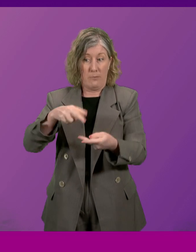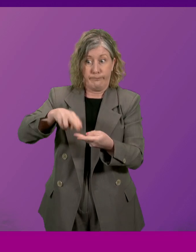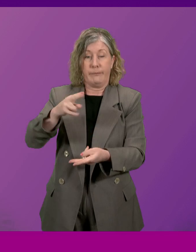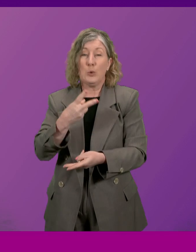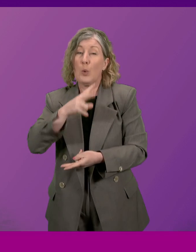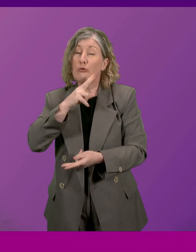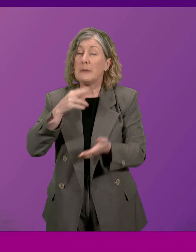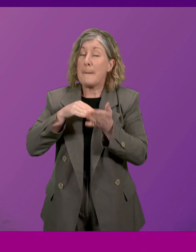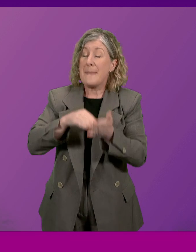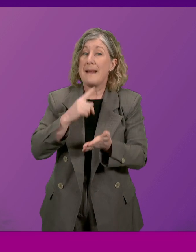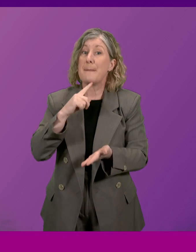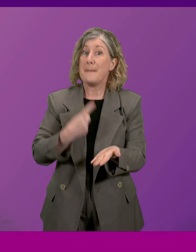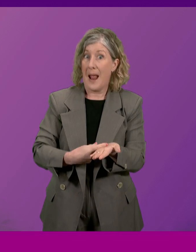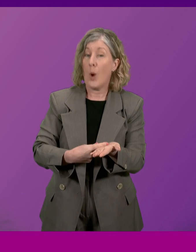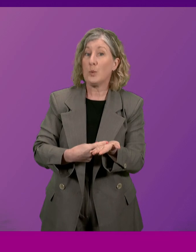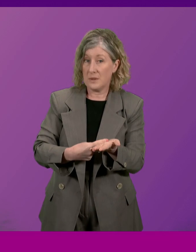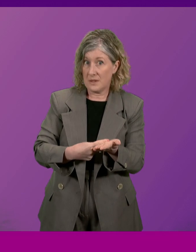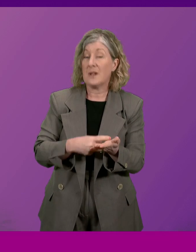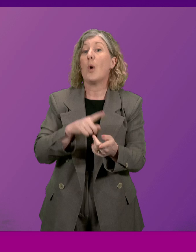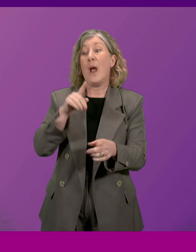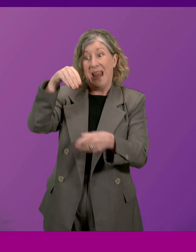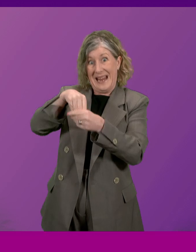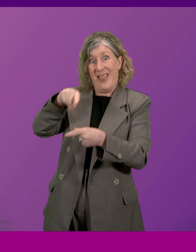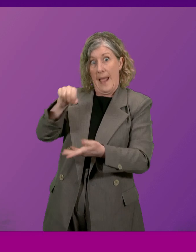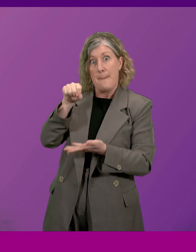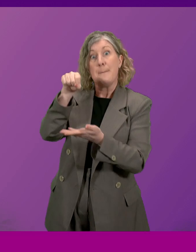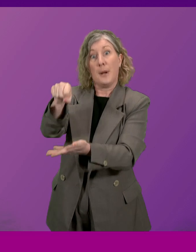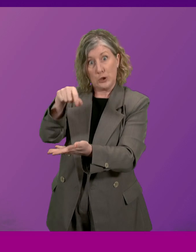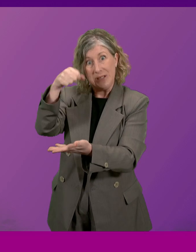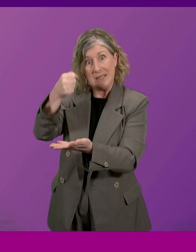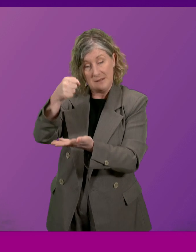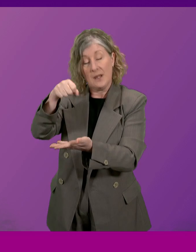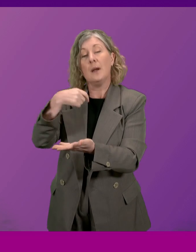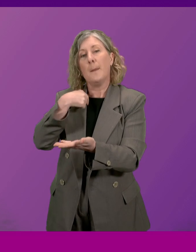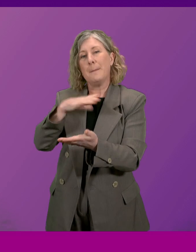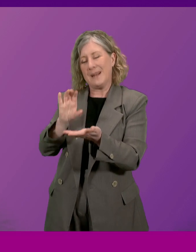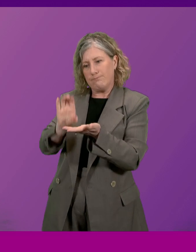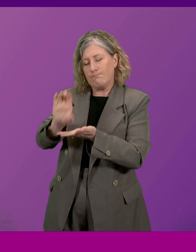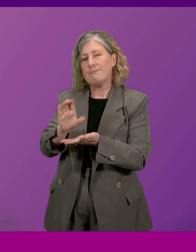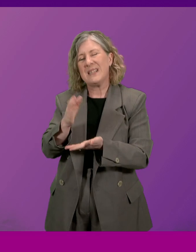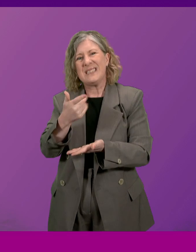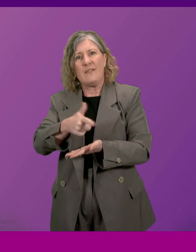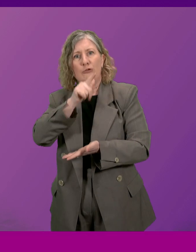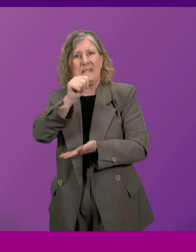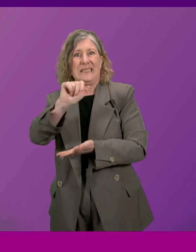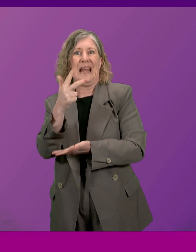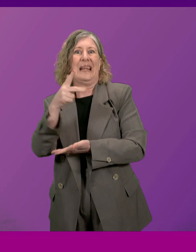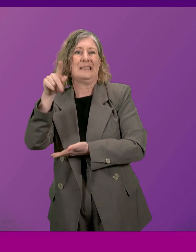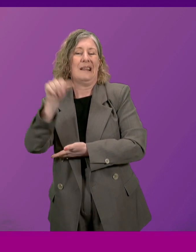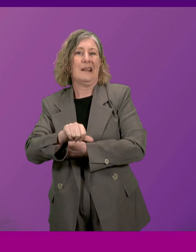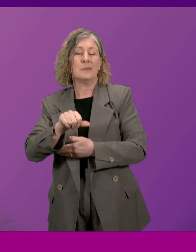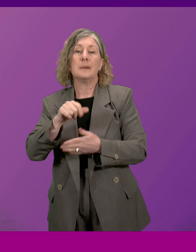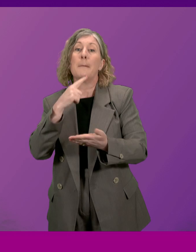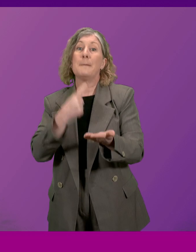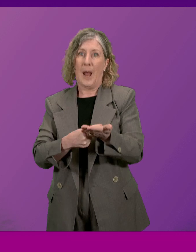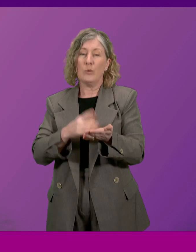We have allocated £768 million, representing a 38 per cent increase in the housing budget,